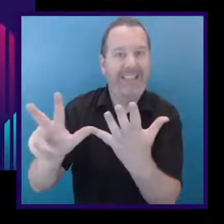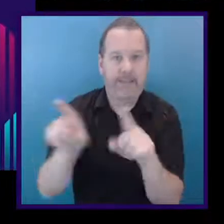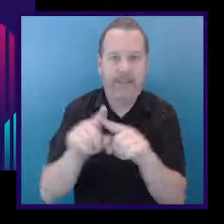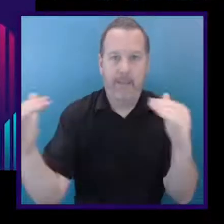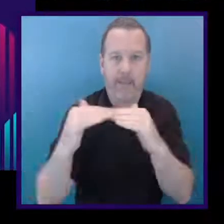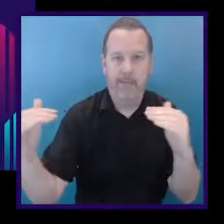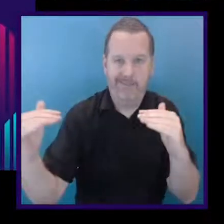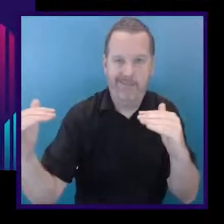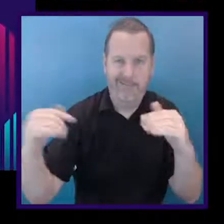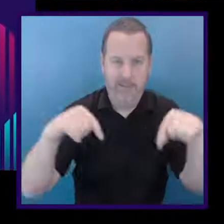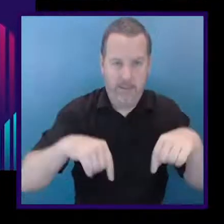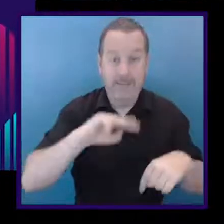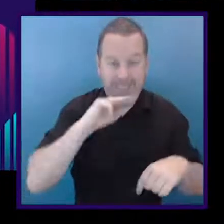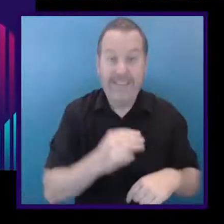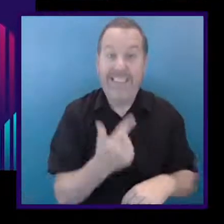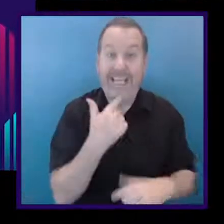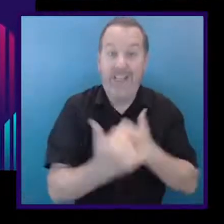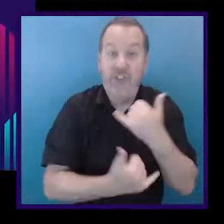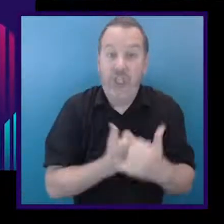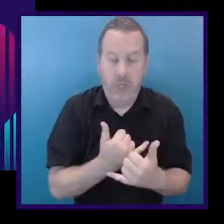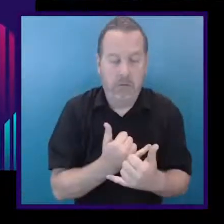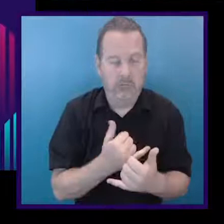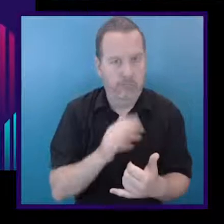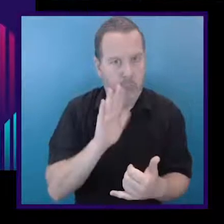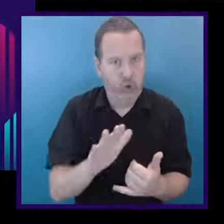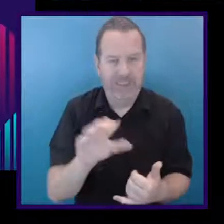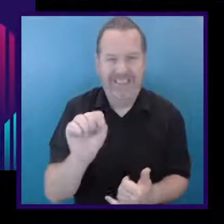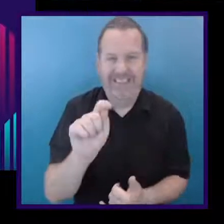statutory language learning on the Northern Ireland curriculum, and it is the year group